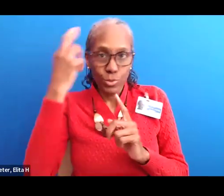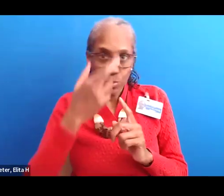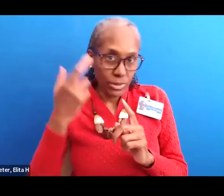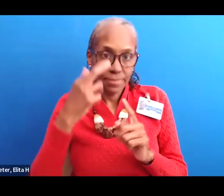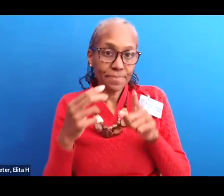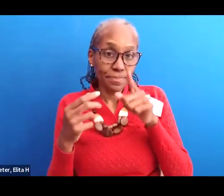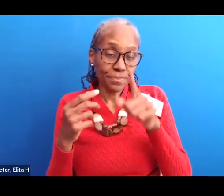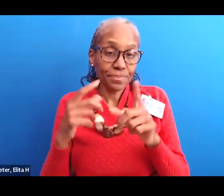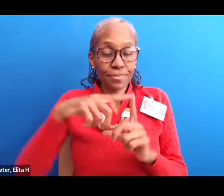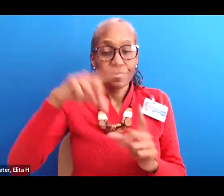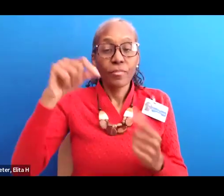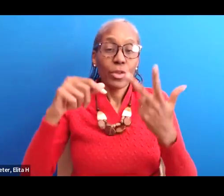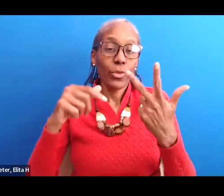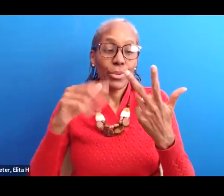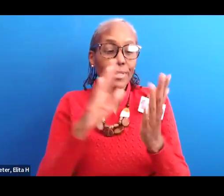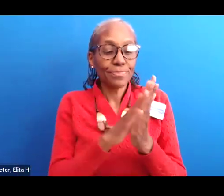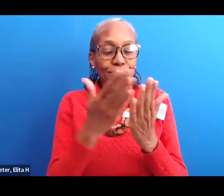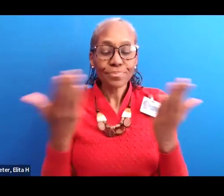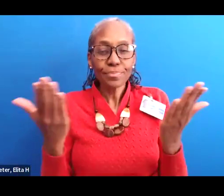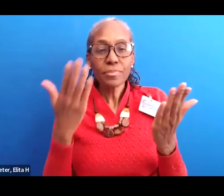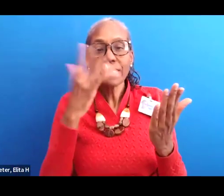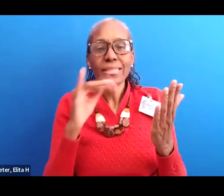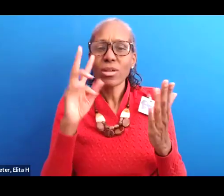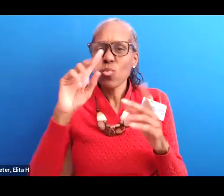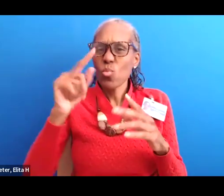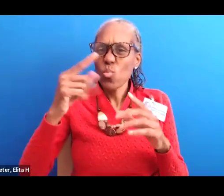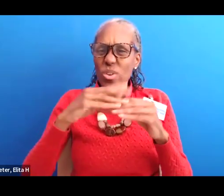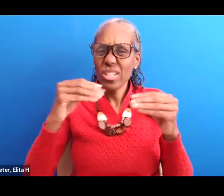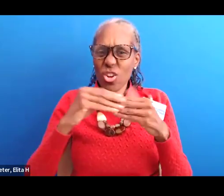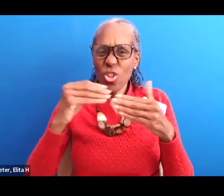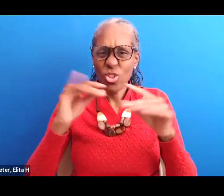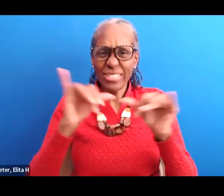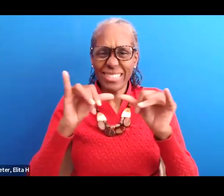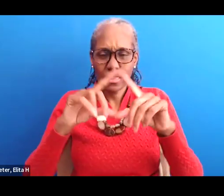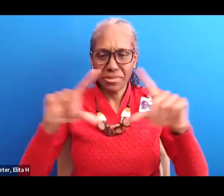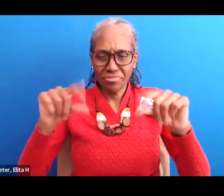This trifold is like the size of a dollar bill. It can fit in your wallet. You can take it anywhere you want to go.